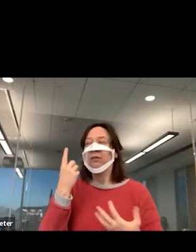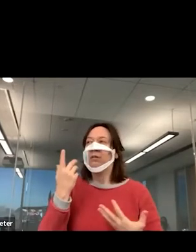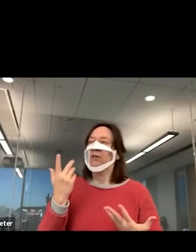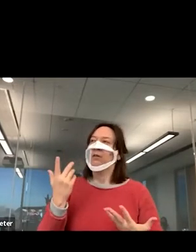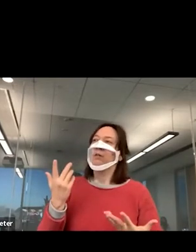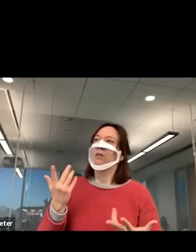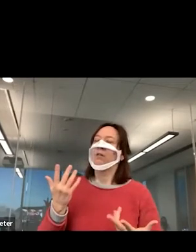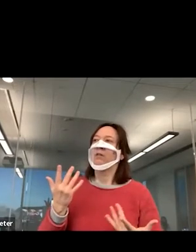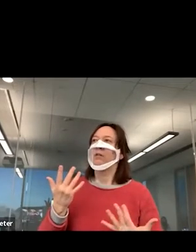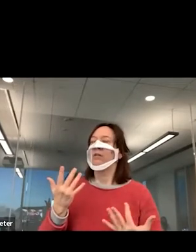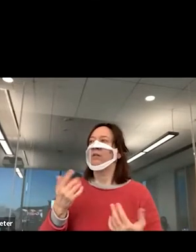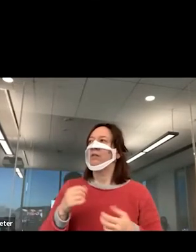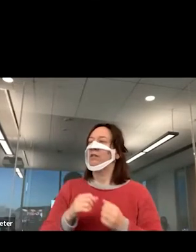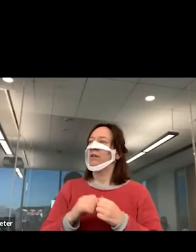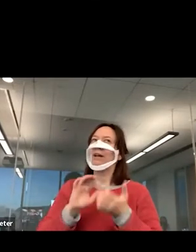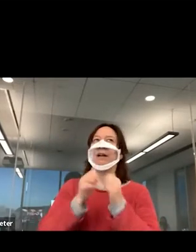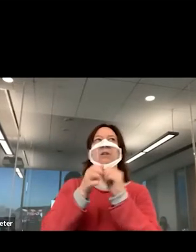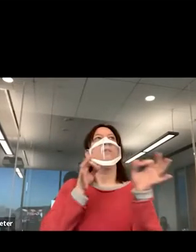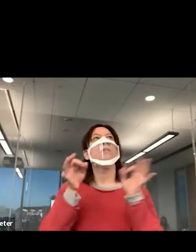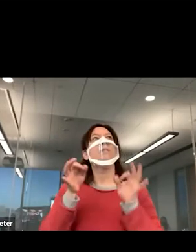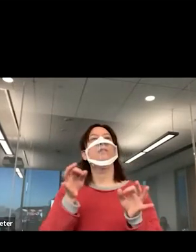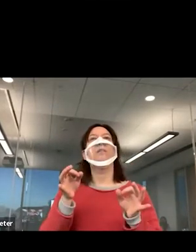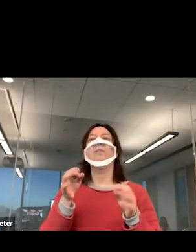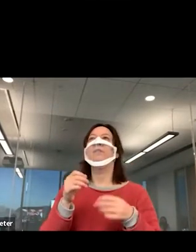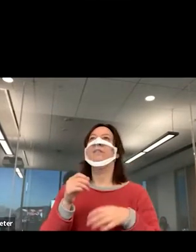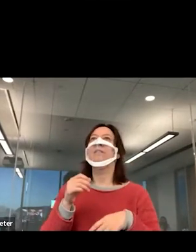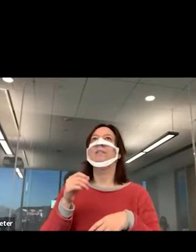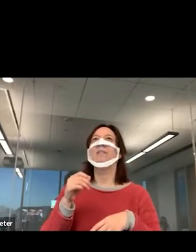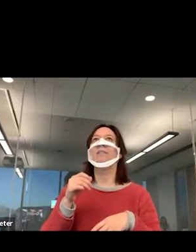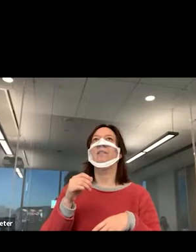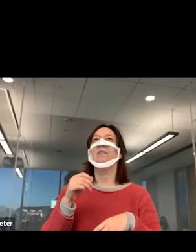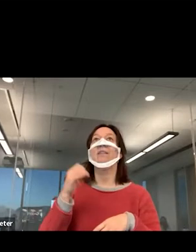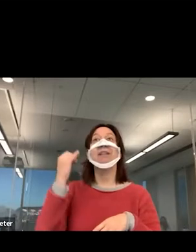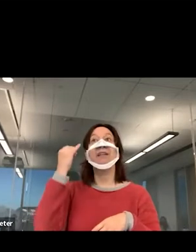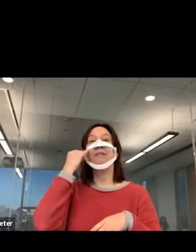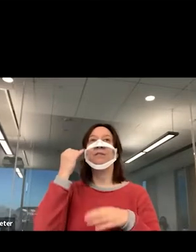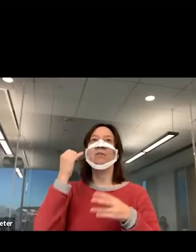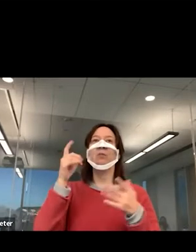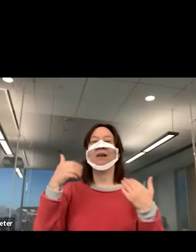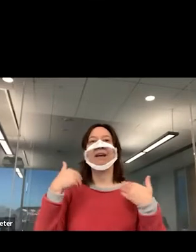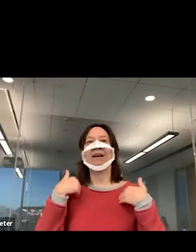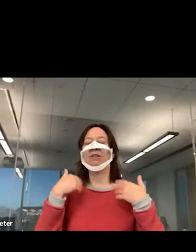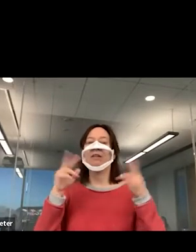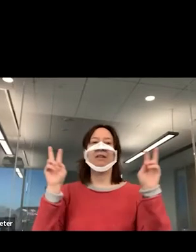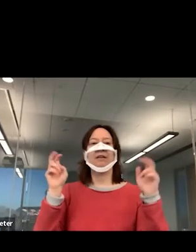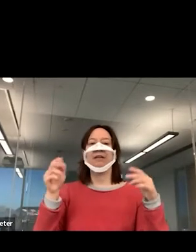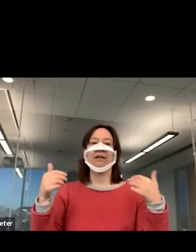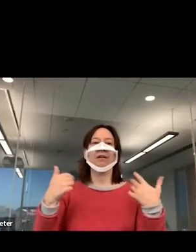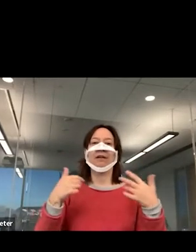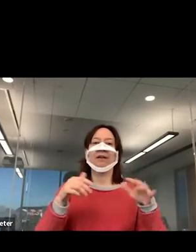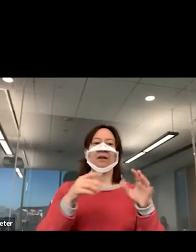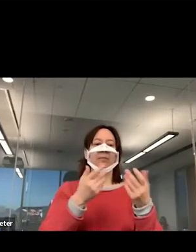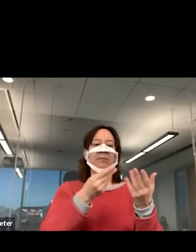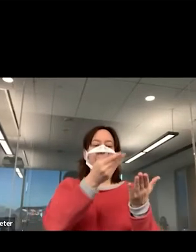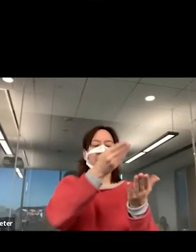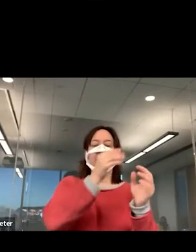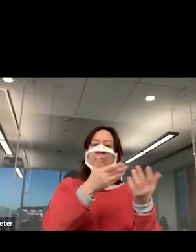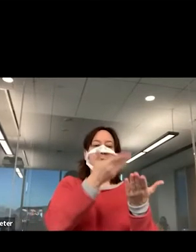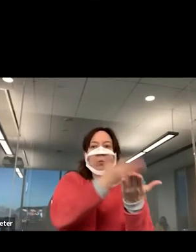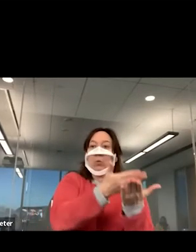it what's the saying it it it's treasured if it's measured if someone's accountable um it gets done